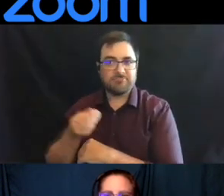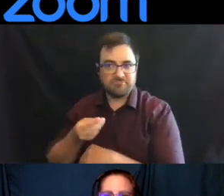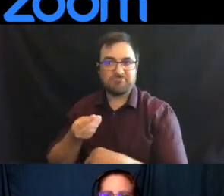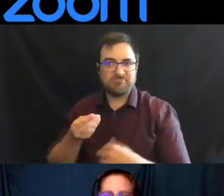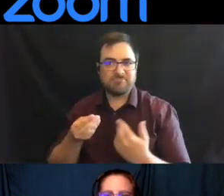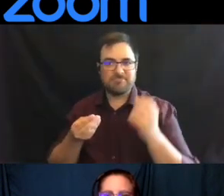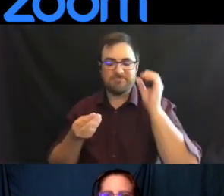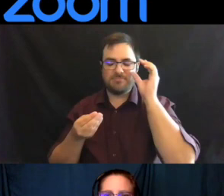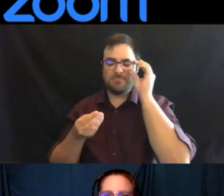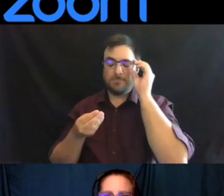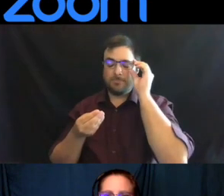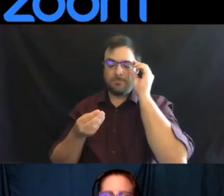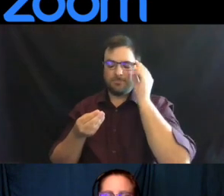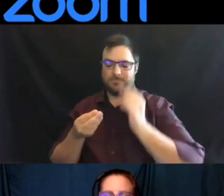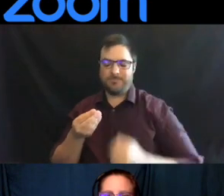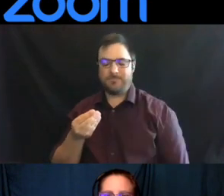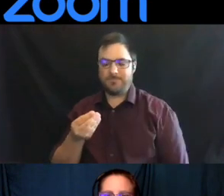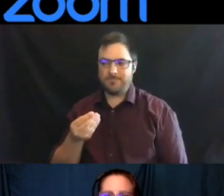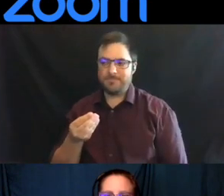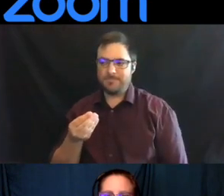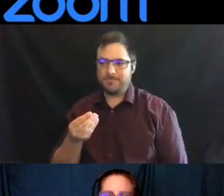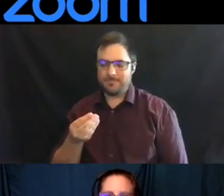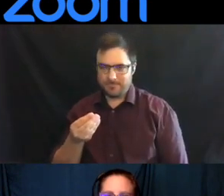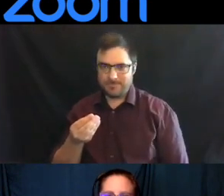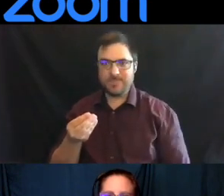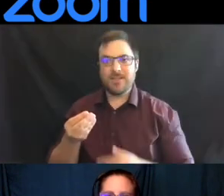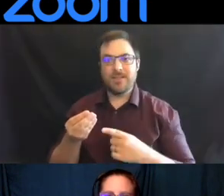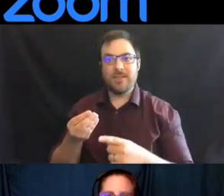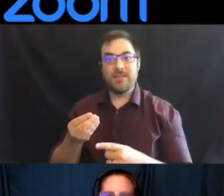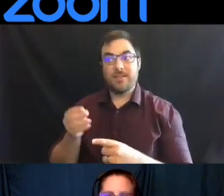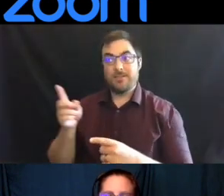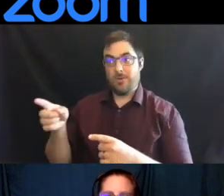and then when at two and a half, before they turn age three, we do send a